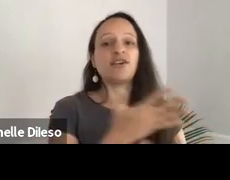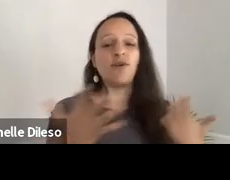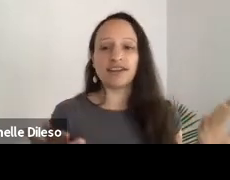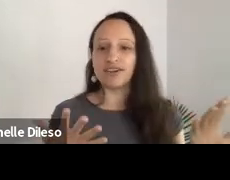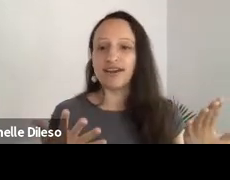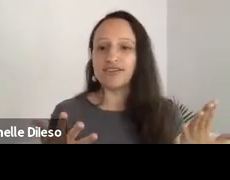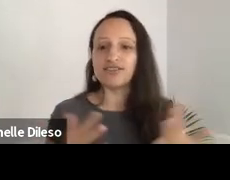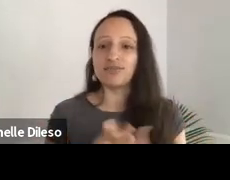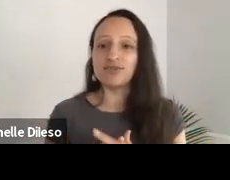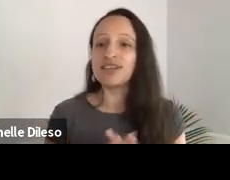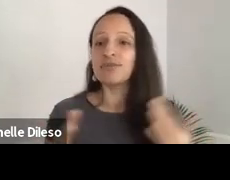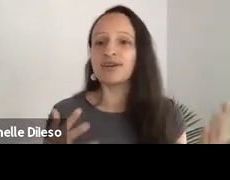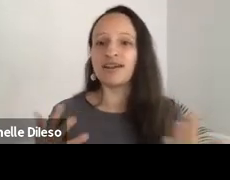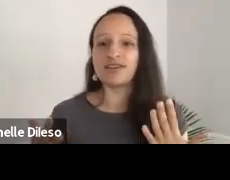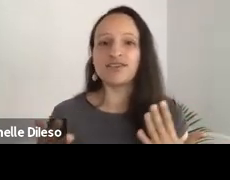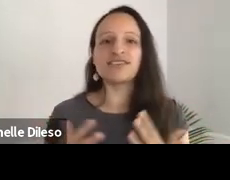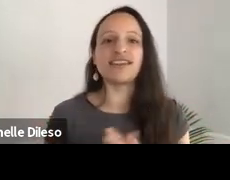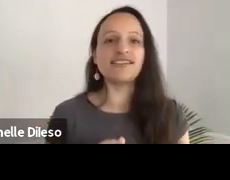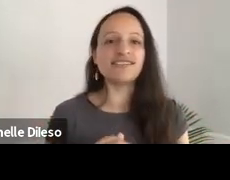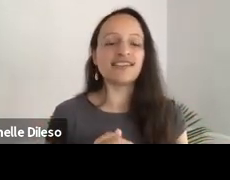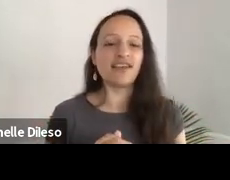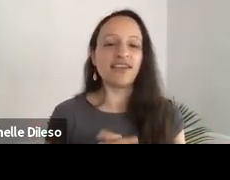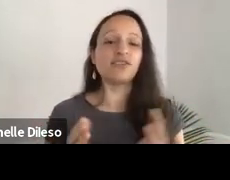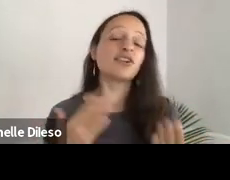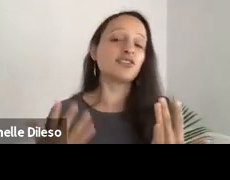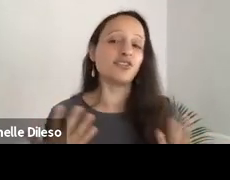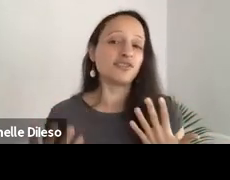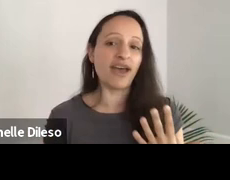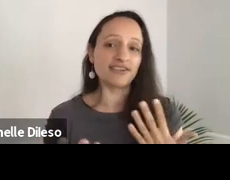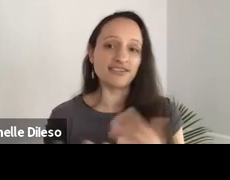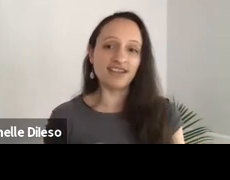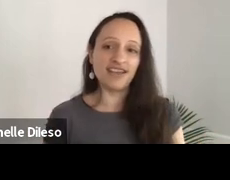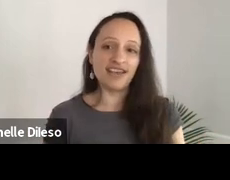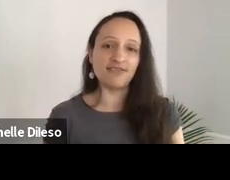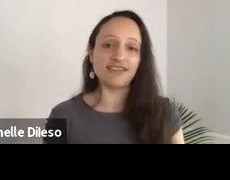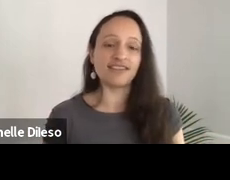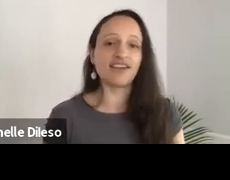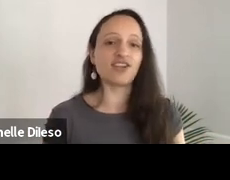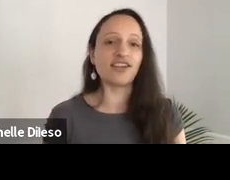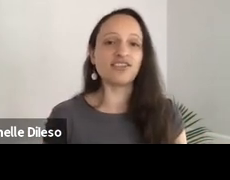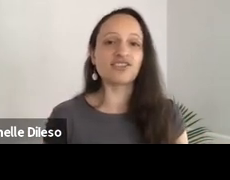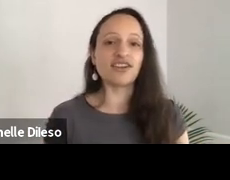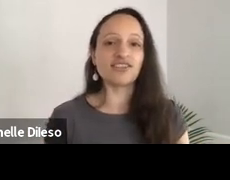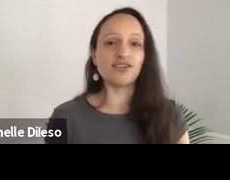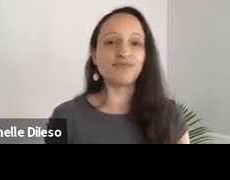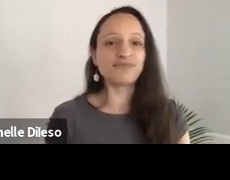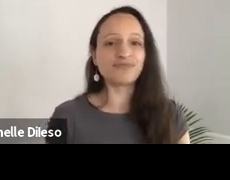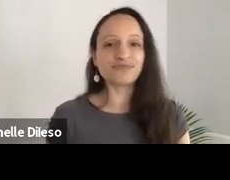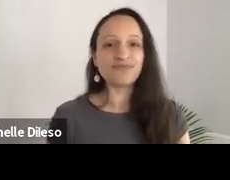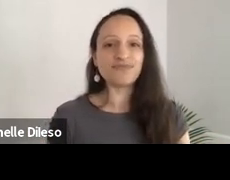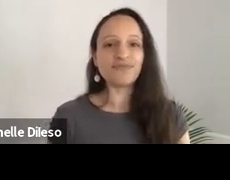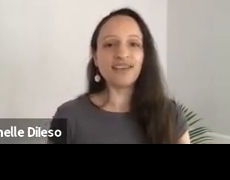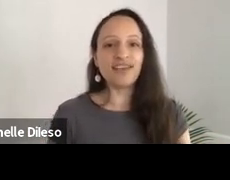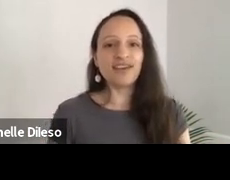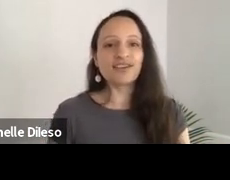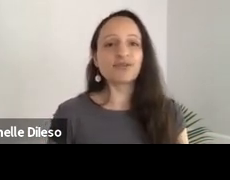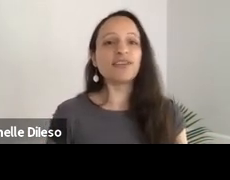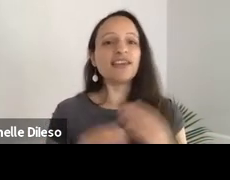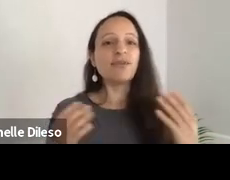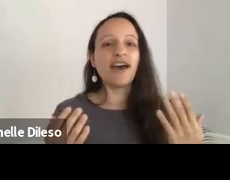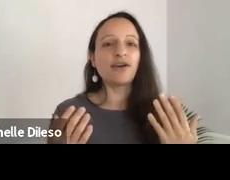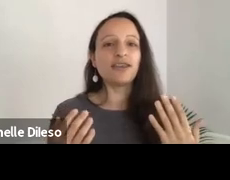notice, walking around the museum or in other settings that you'll start to notice a pattern of things that the child is drawn to.